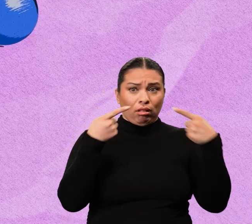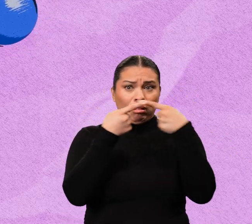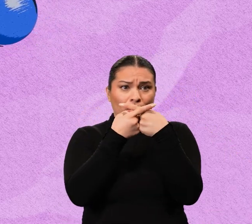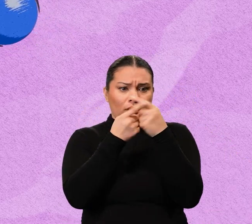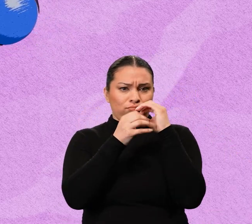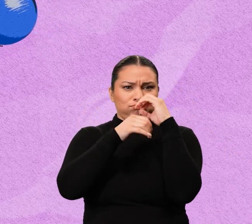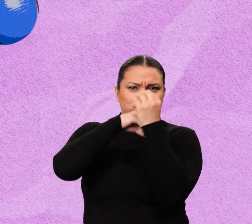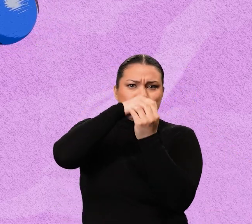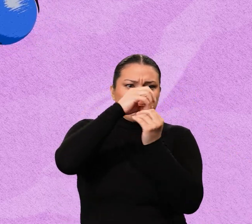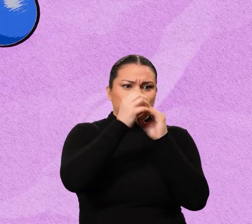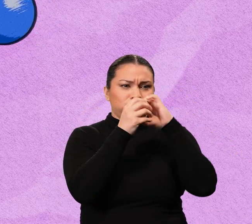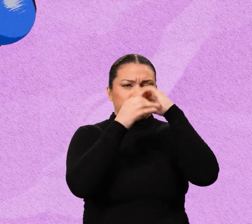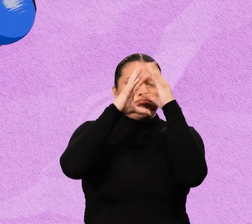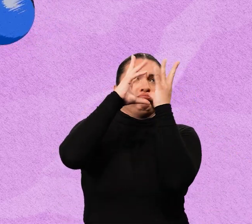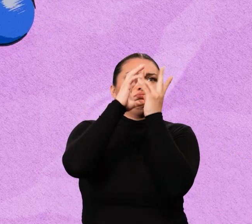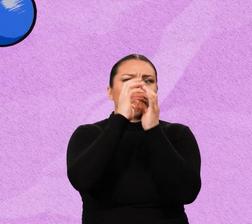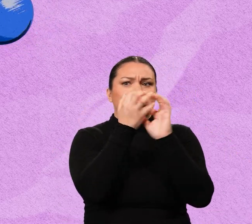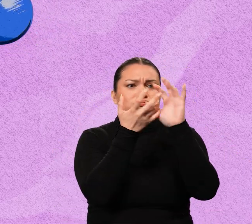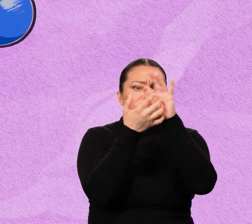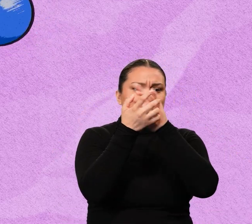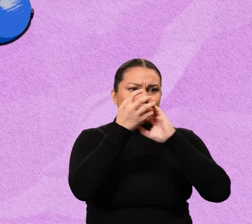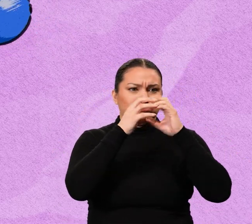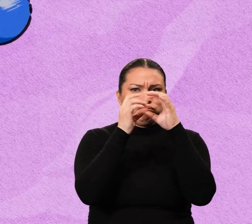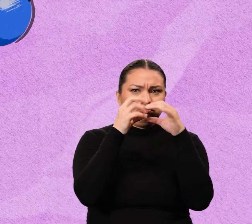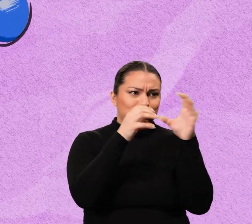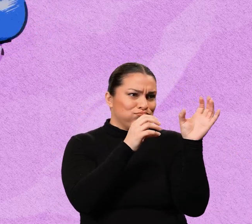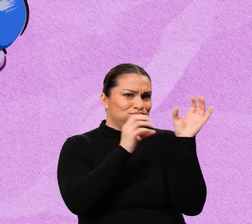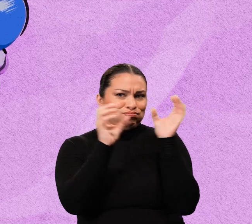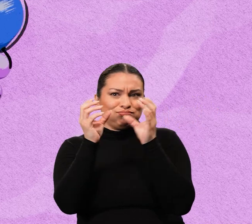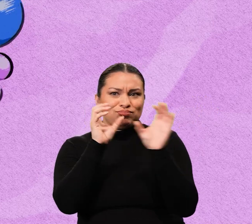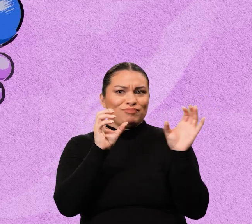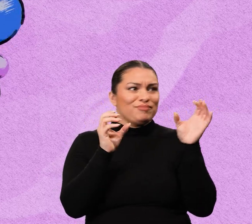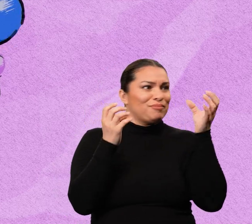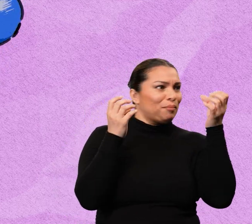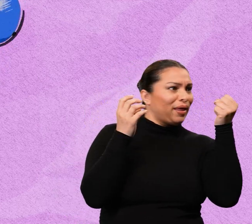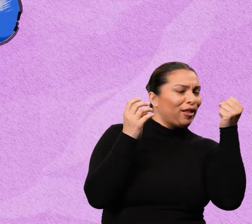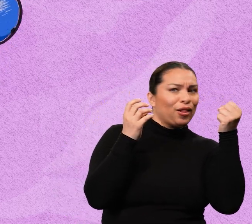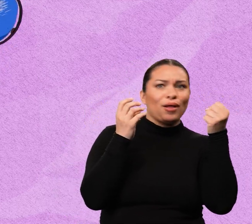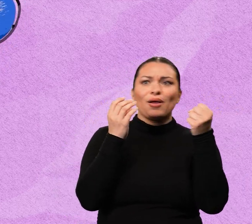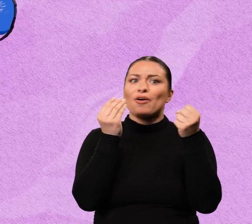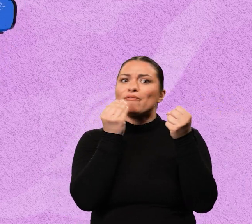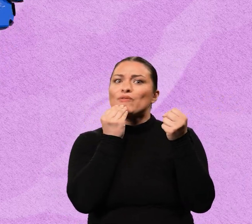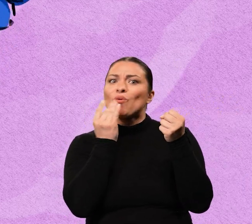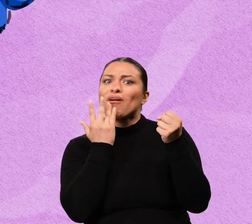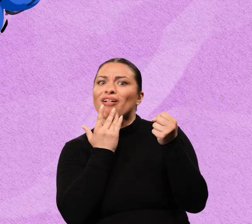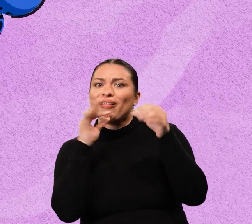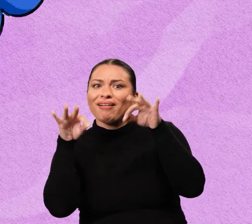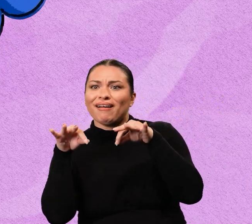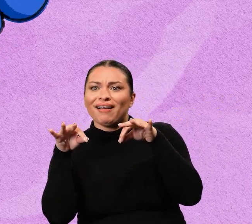When you add soap to the milk, the soap molecules are able to break apart the surface tension with the milk and the food coloring.